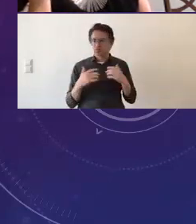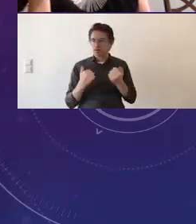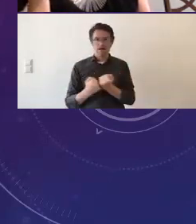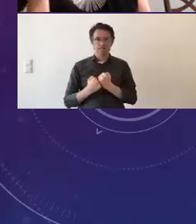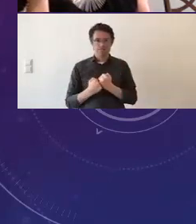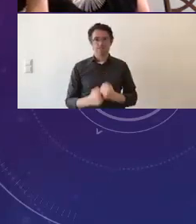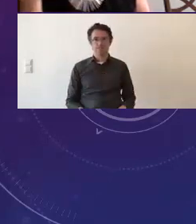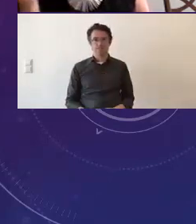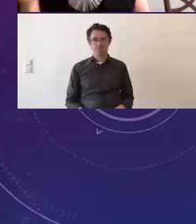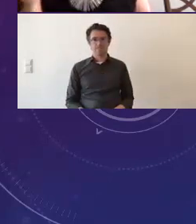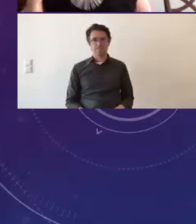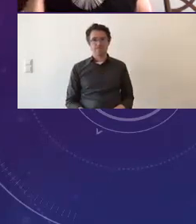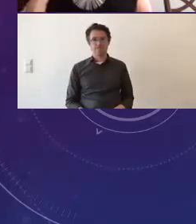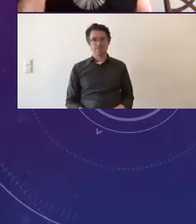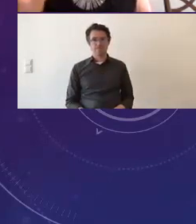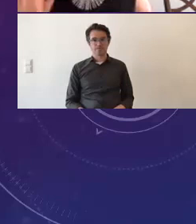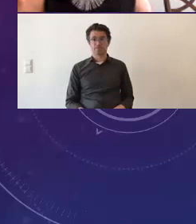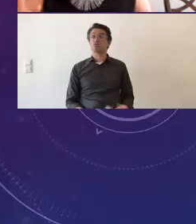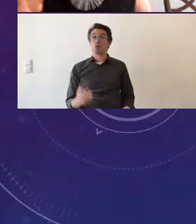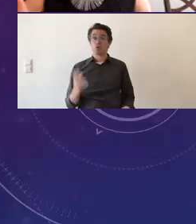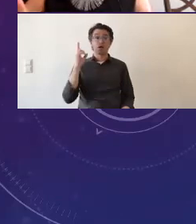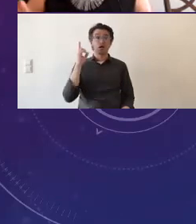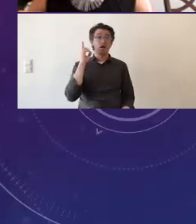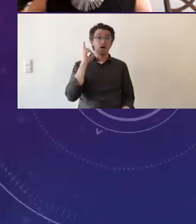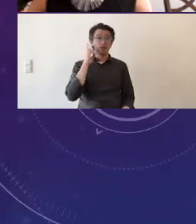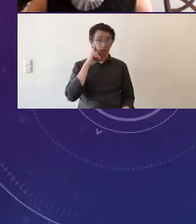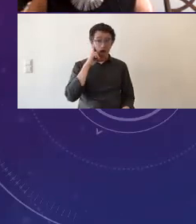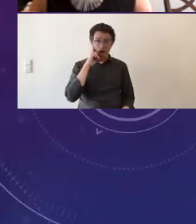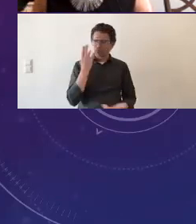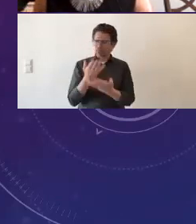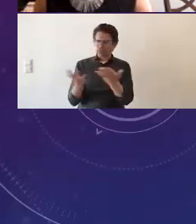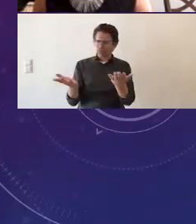just not the one so just know keeping it quiet and just having like a little